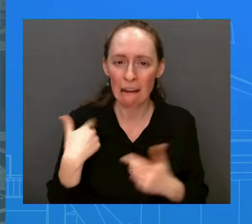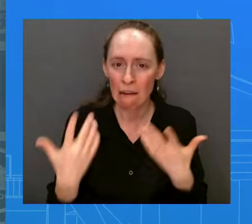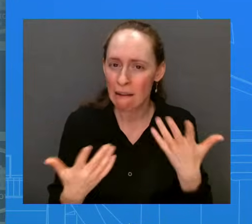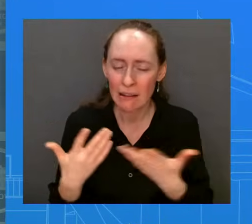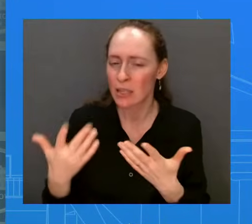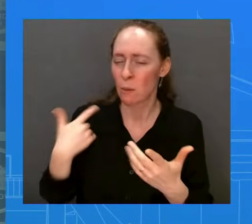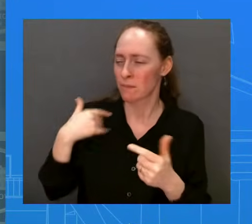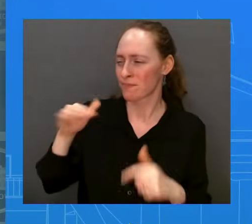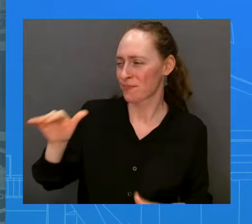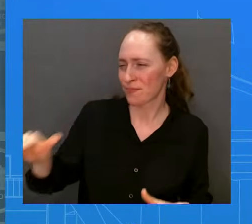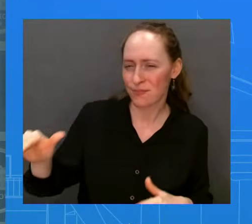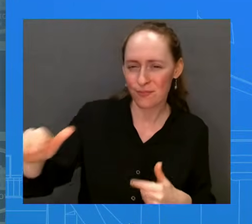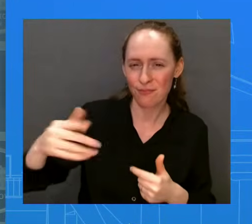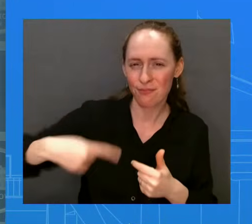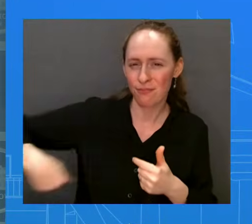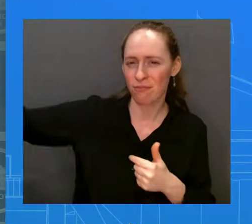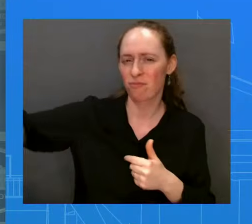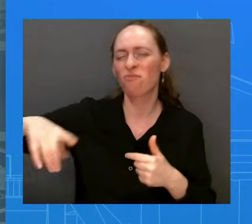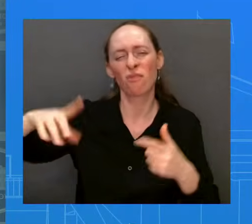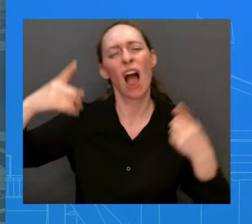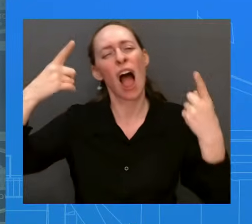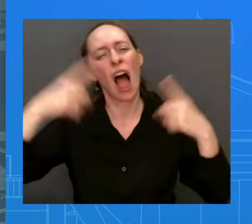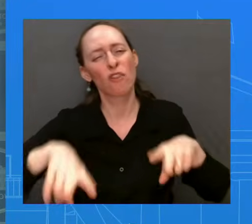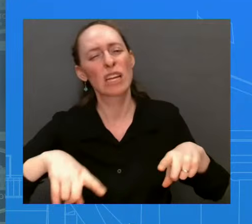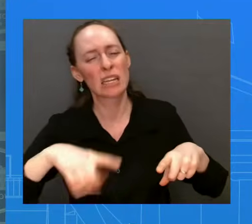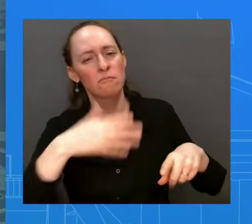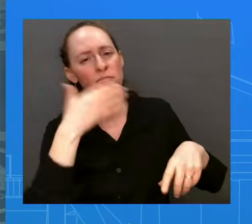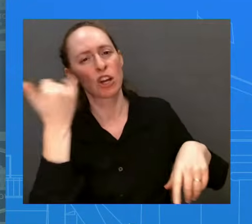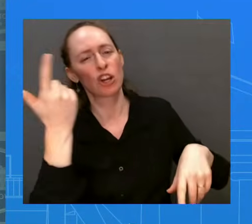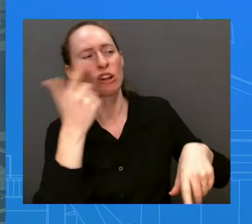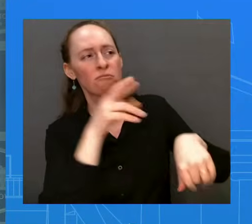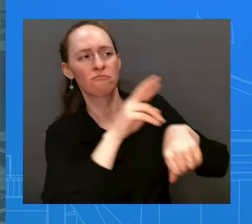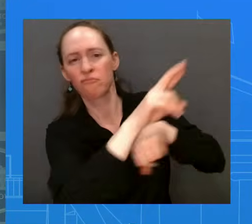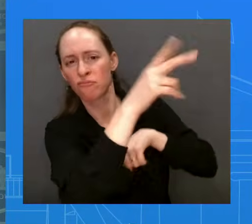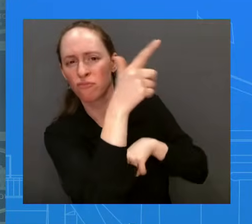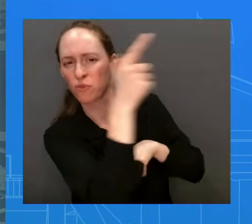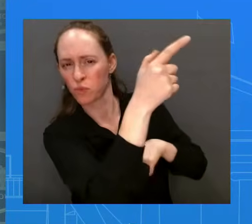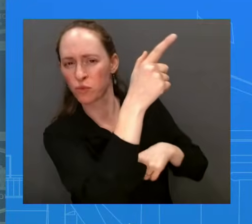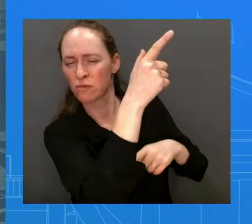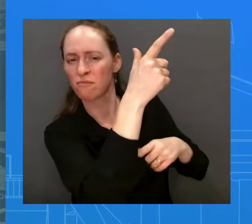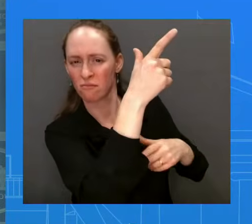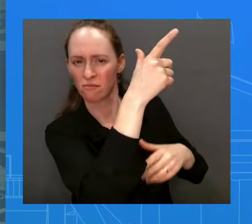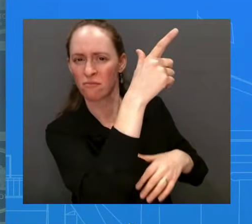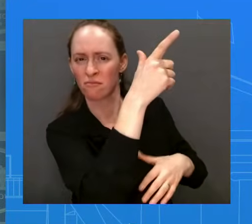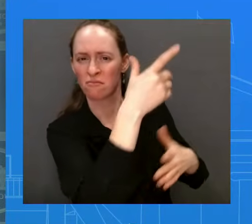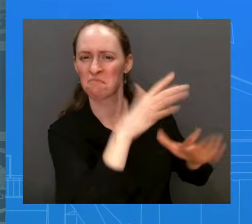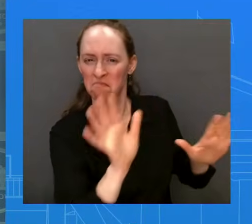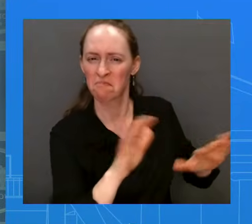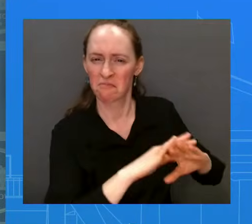These missions were completed successfully and safely. Efforts are actively underway right now at all sites